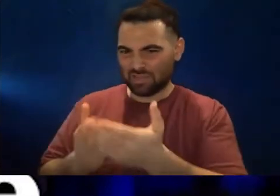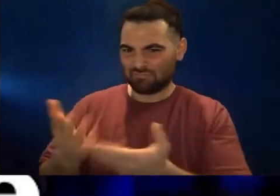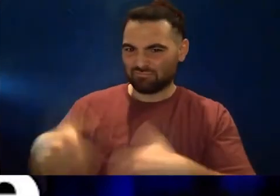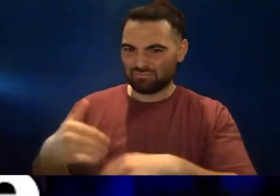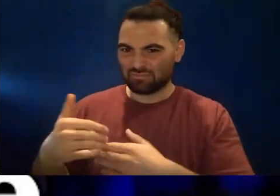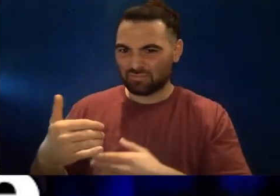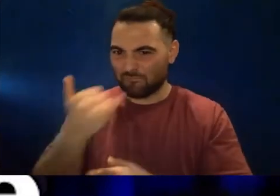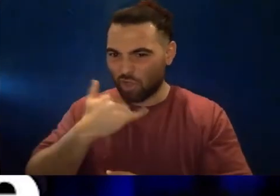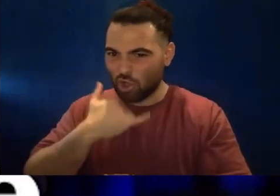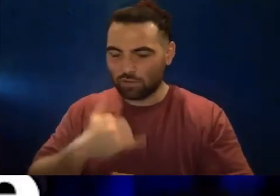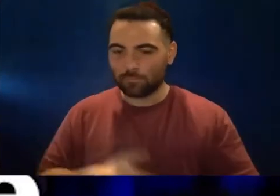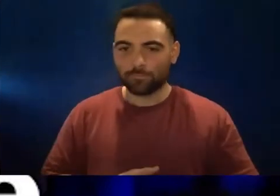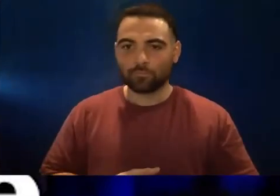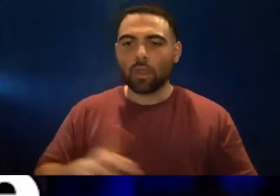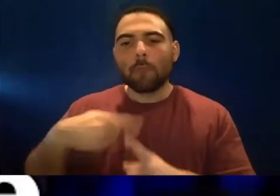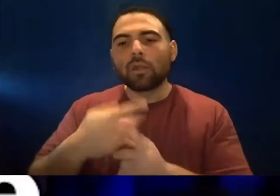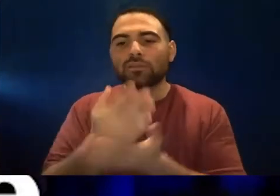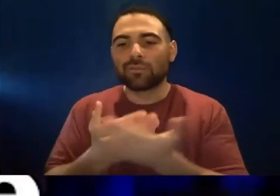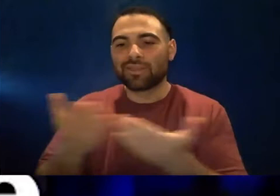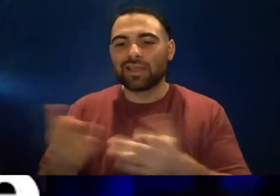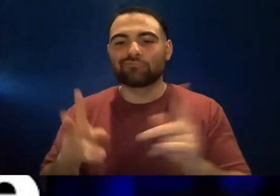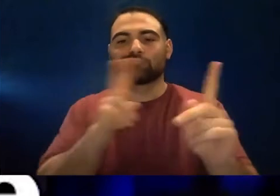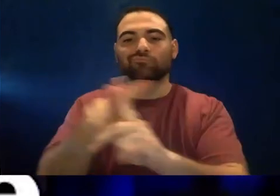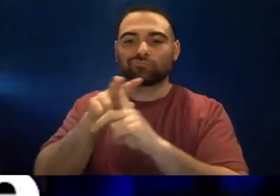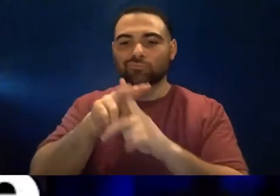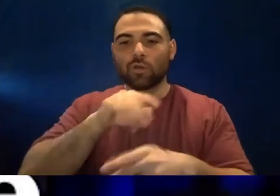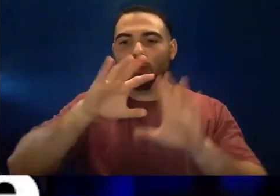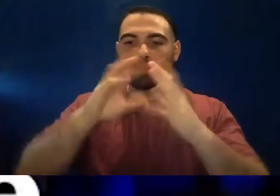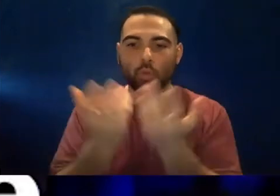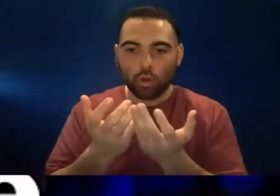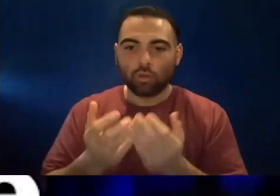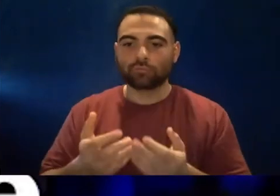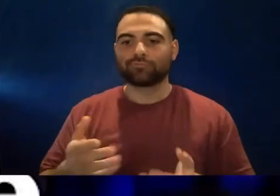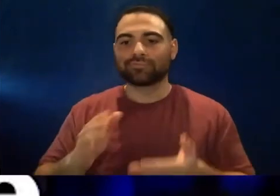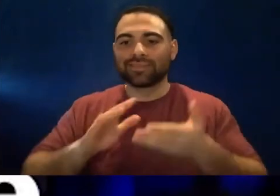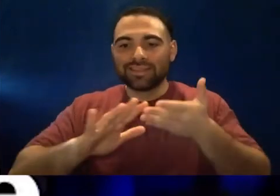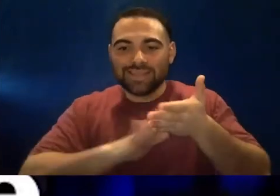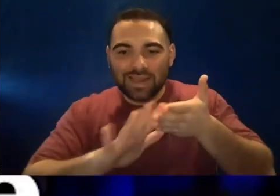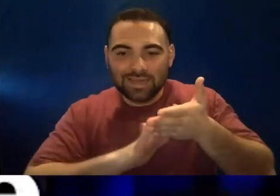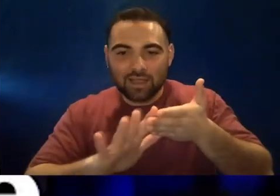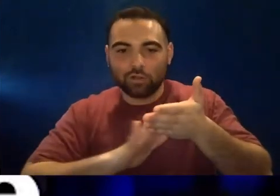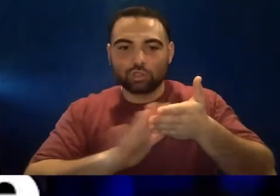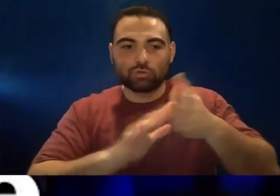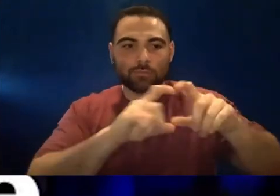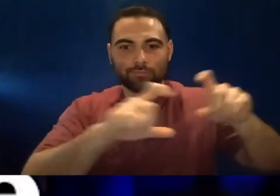So we saw like tactile strips that you see in the Japanese transit system that are amazing-